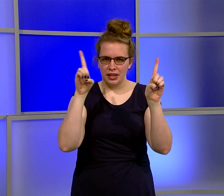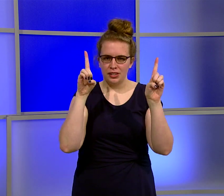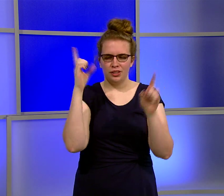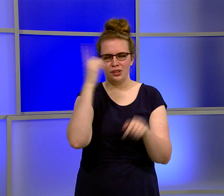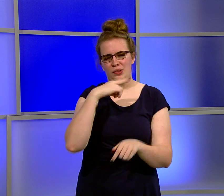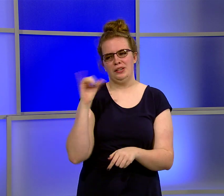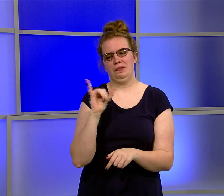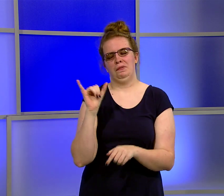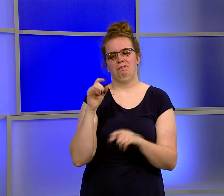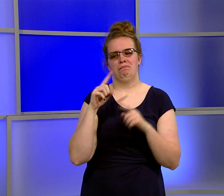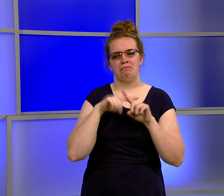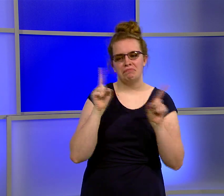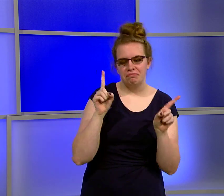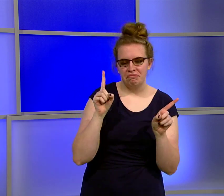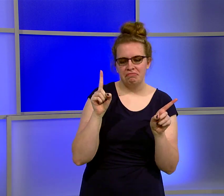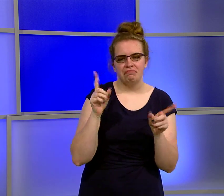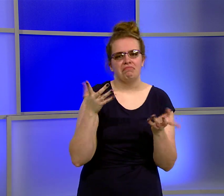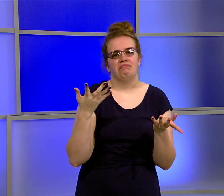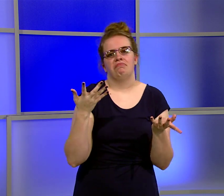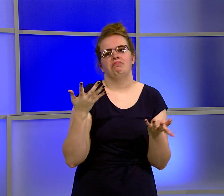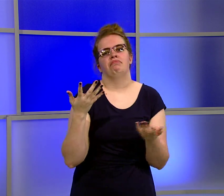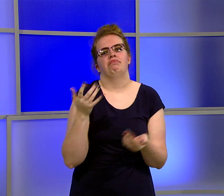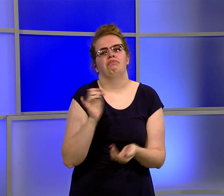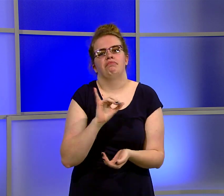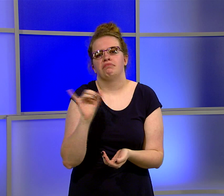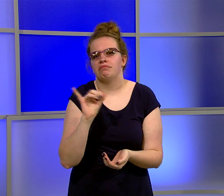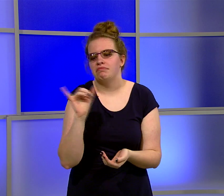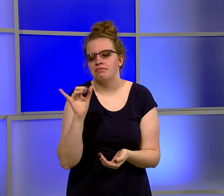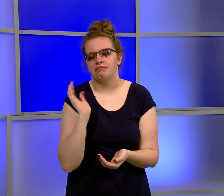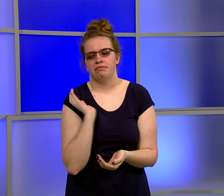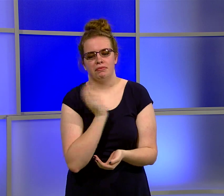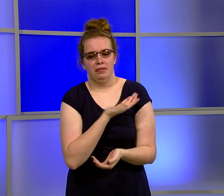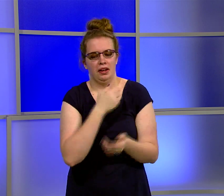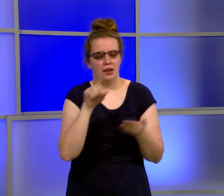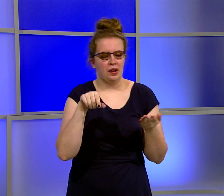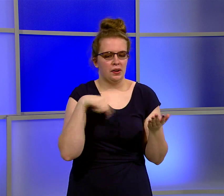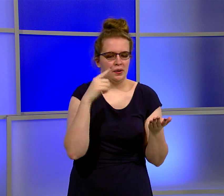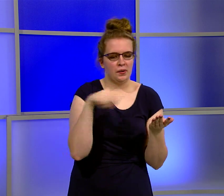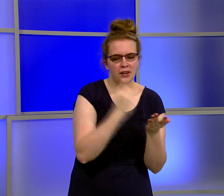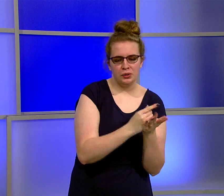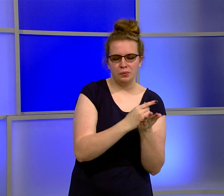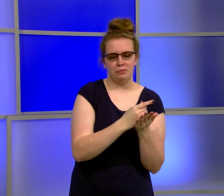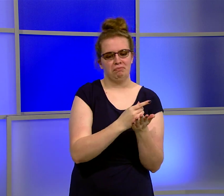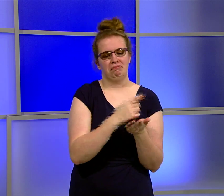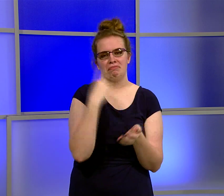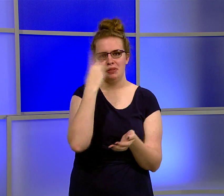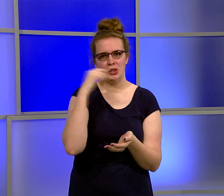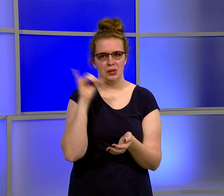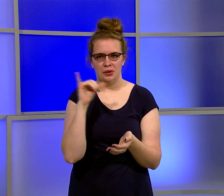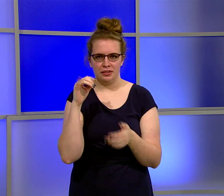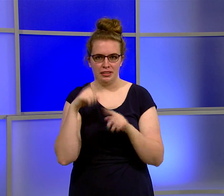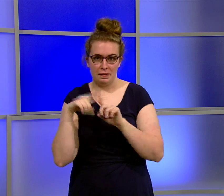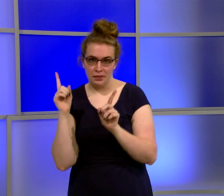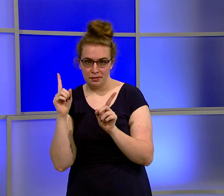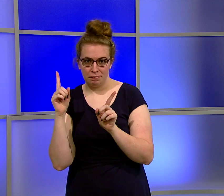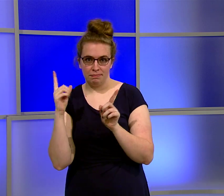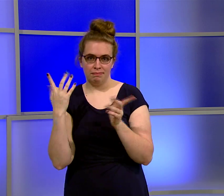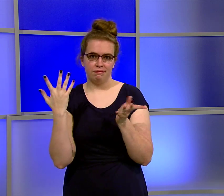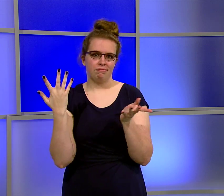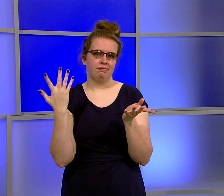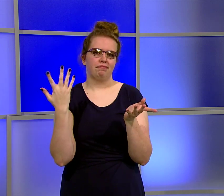did look different than in previous years even our graduation is quite different than we expected